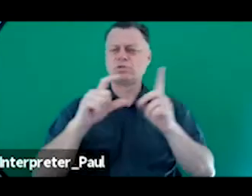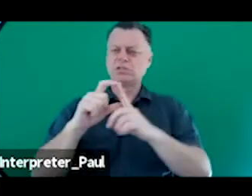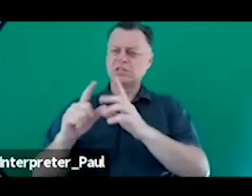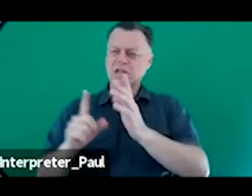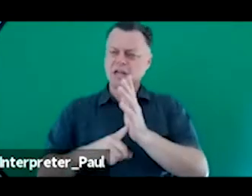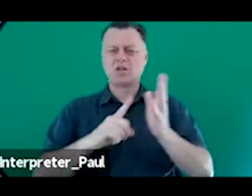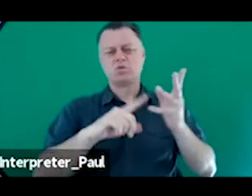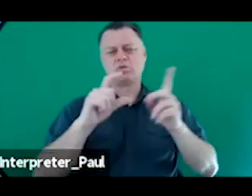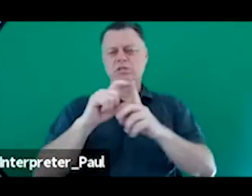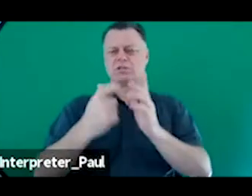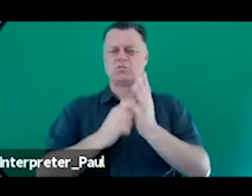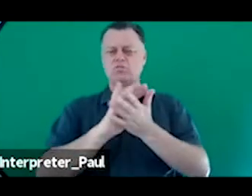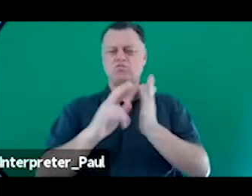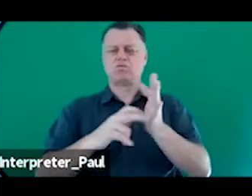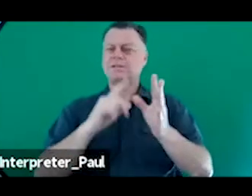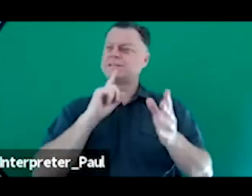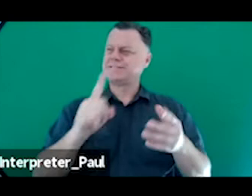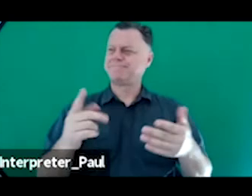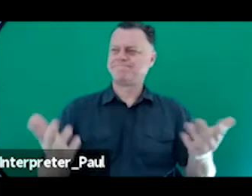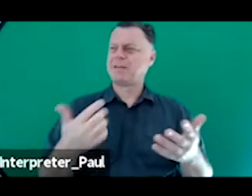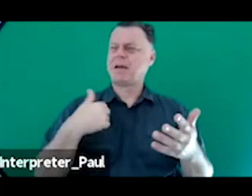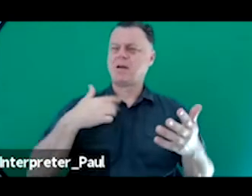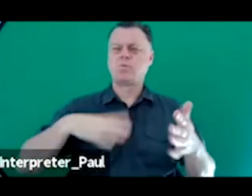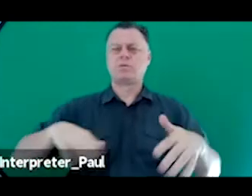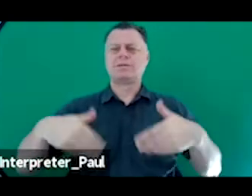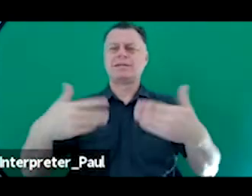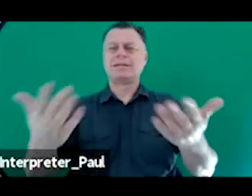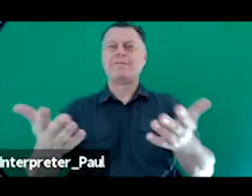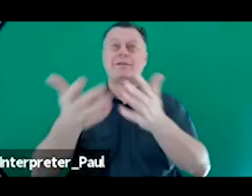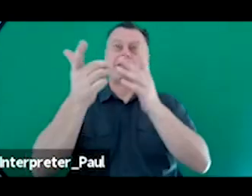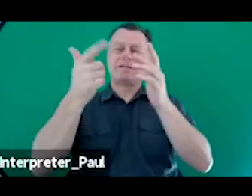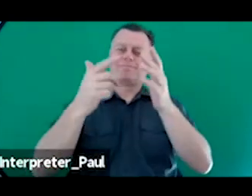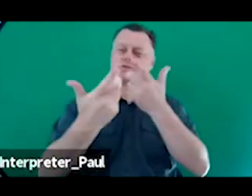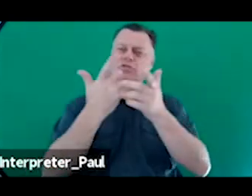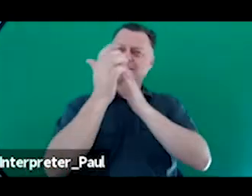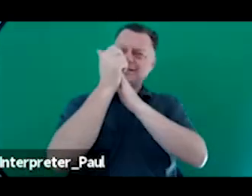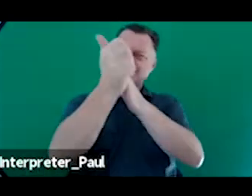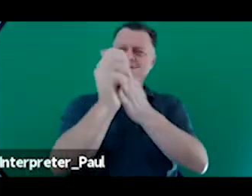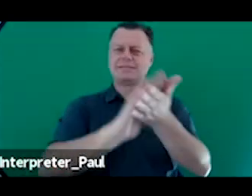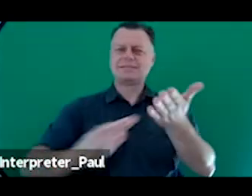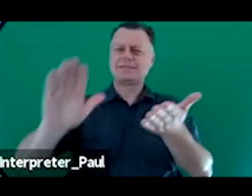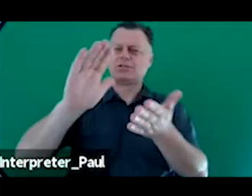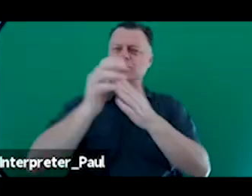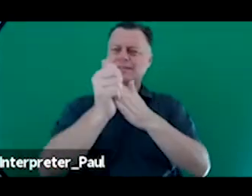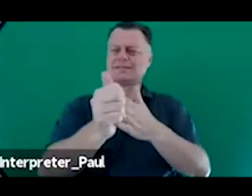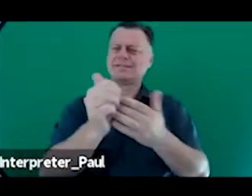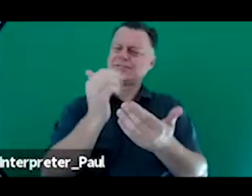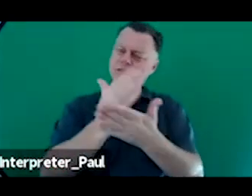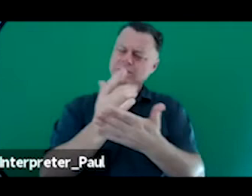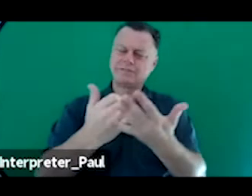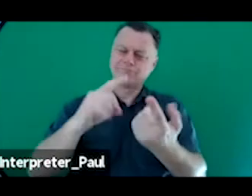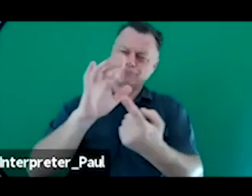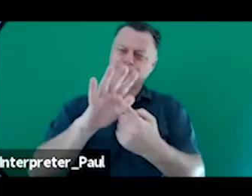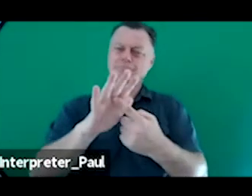Rhonda talking about wanting to give our leaders a message about how valuable inclusive work and